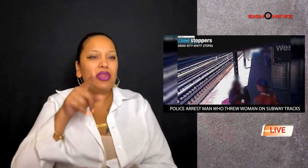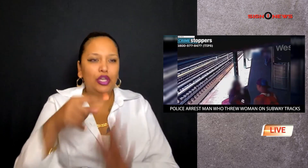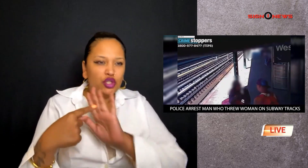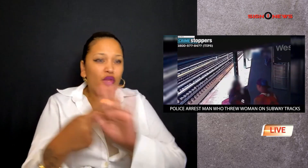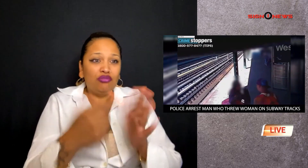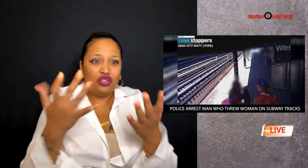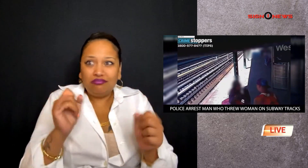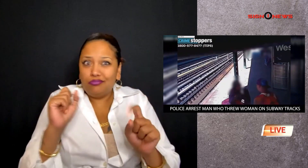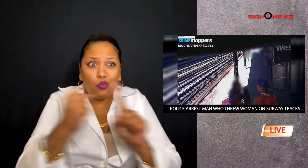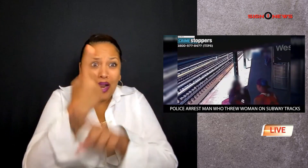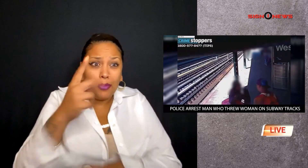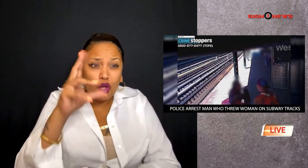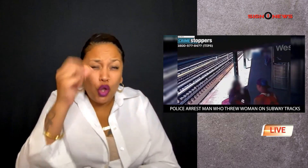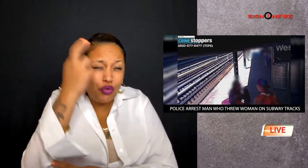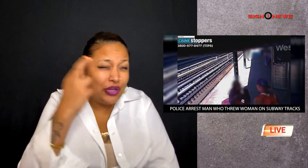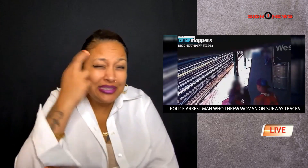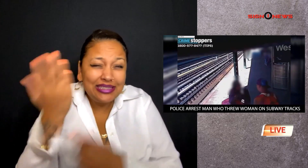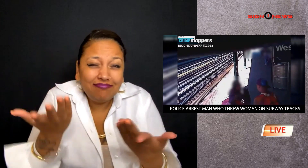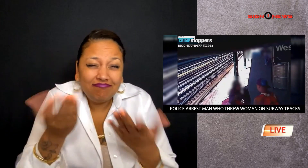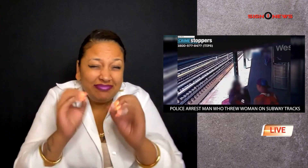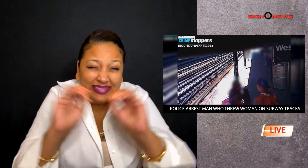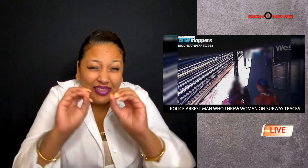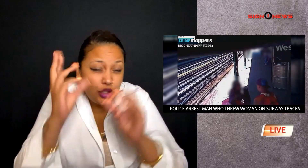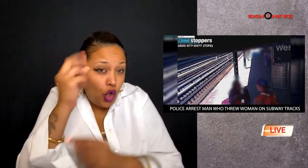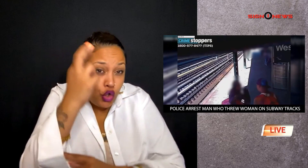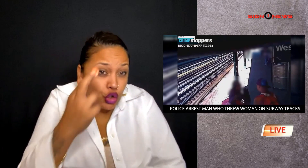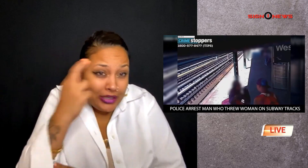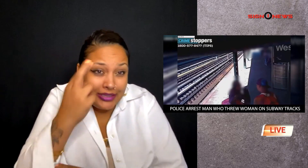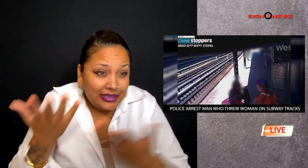police determined it was a completely random and unprovoked attack